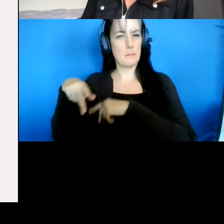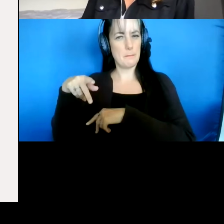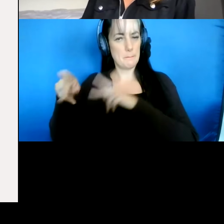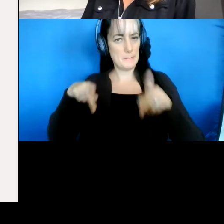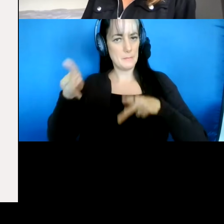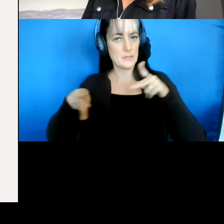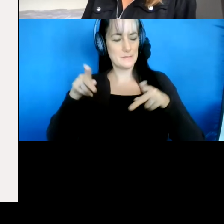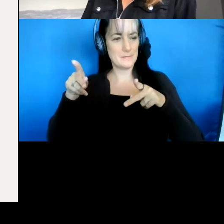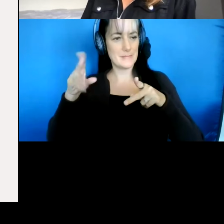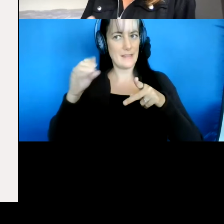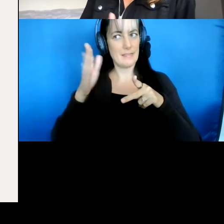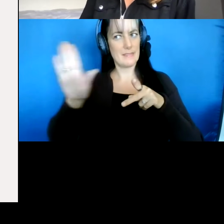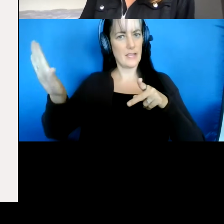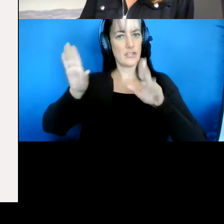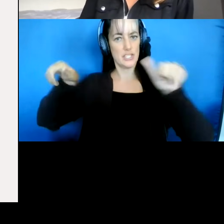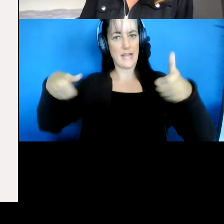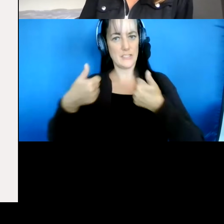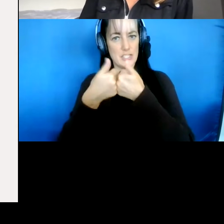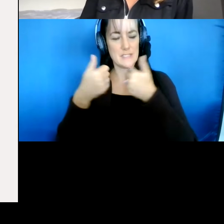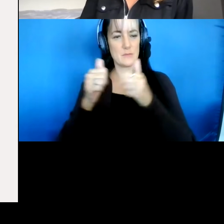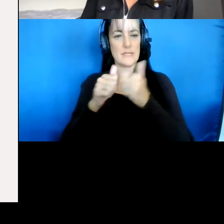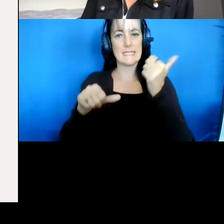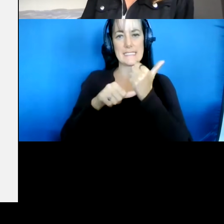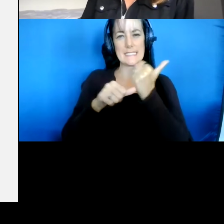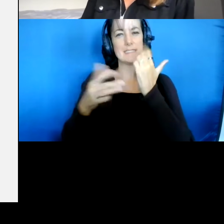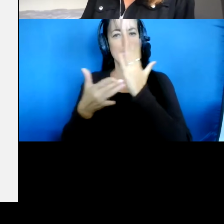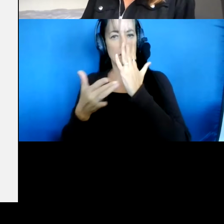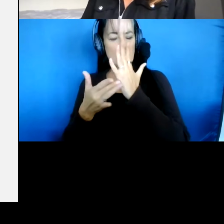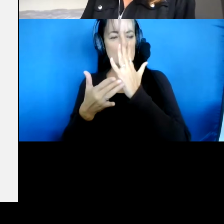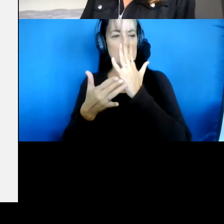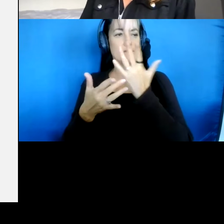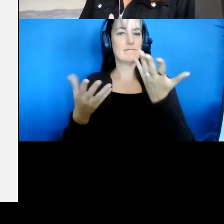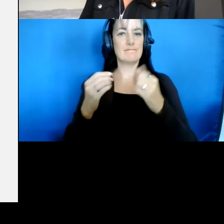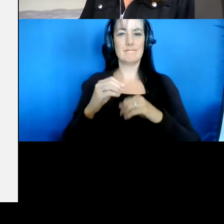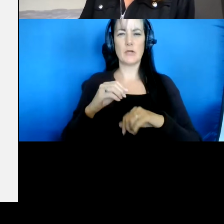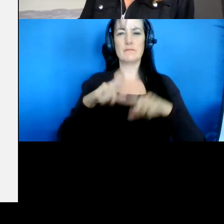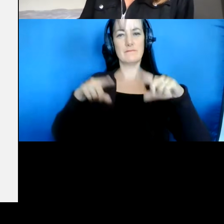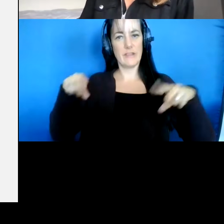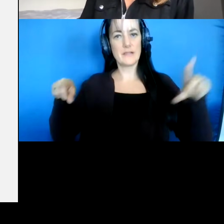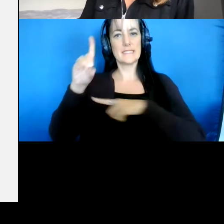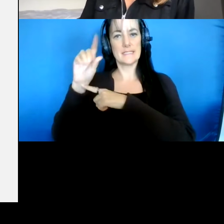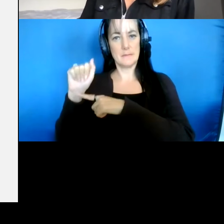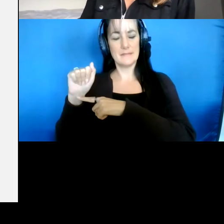of assistive technology and have different types of disability. And, it struck me that